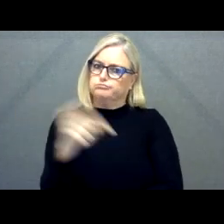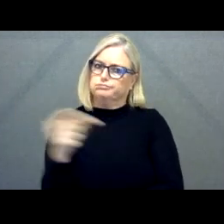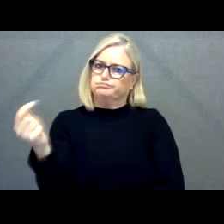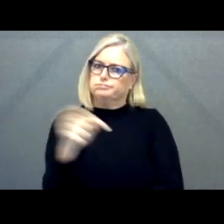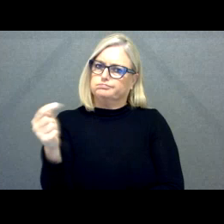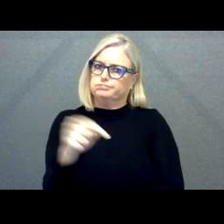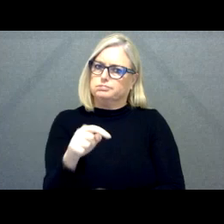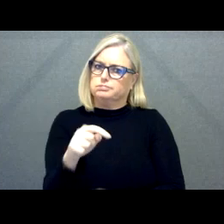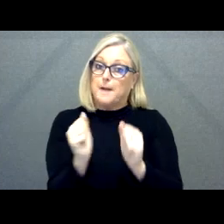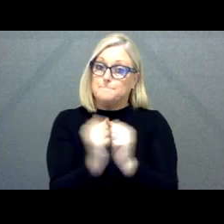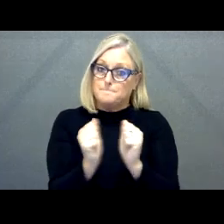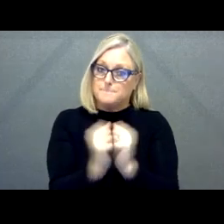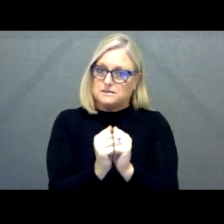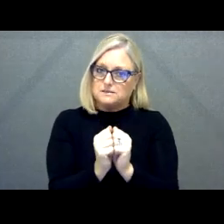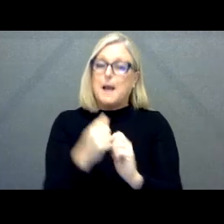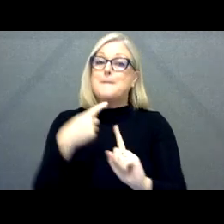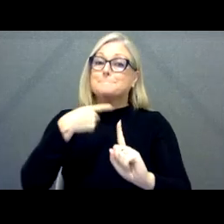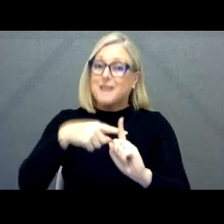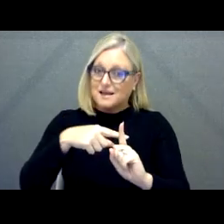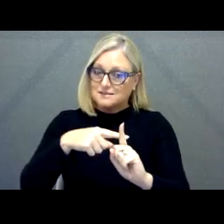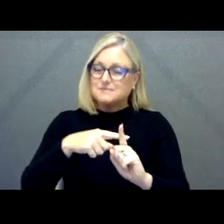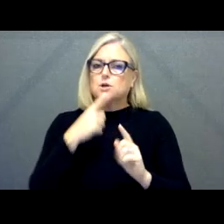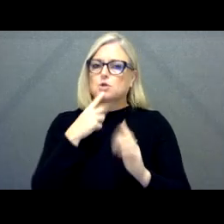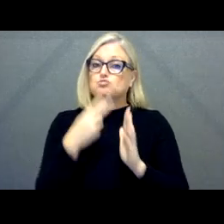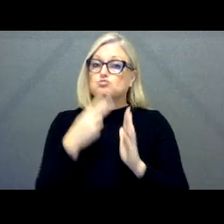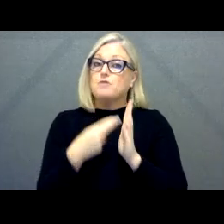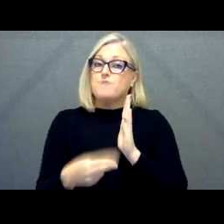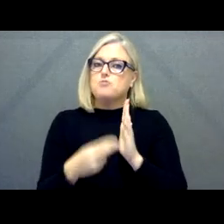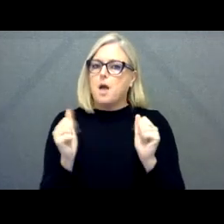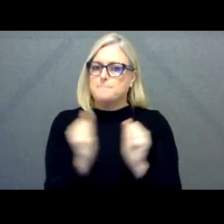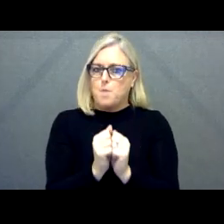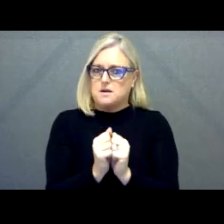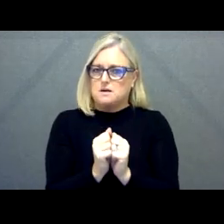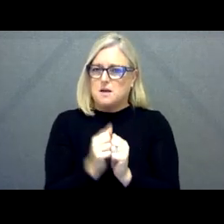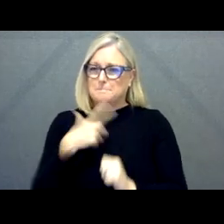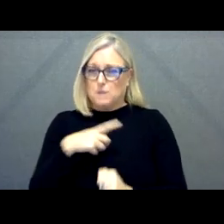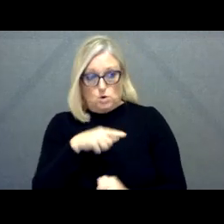appointments that they have there effectively no point in being on the program if someone's not